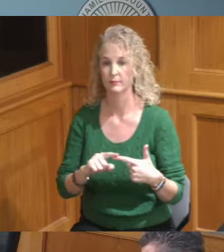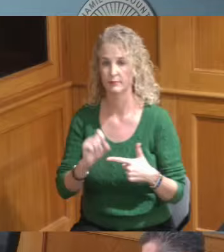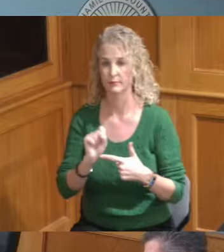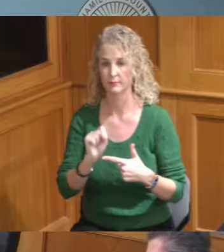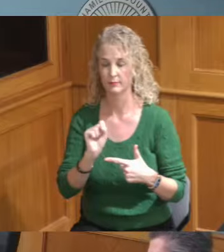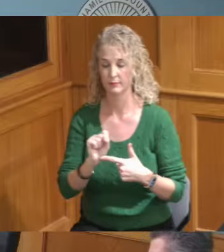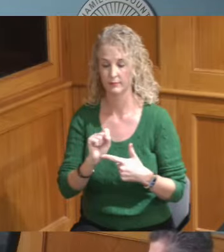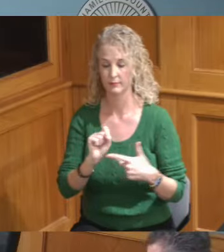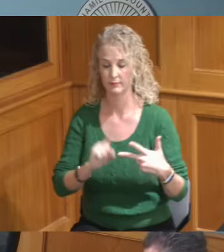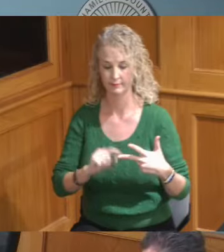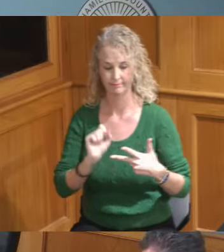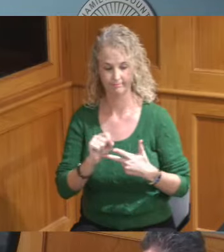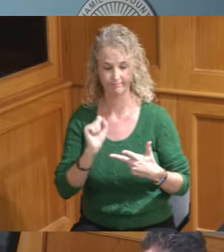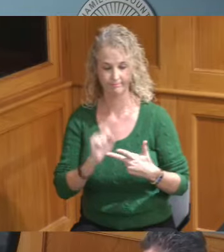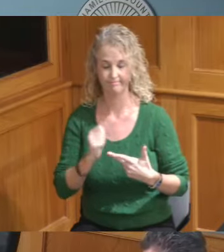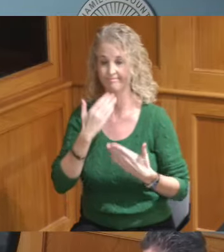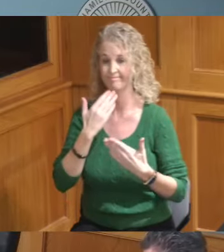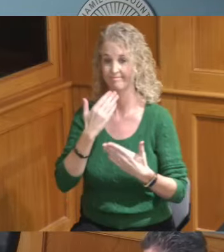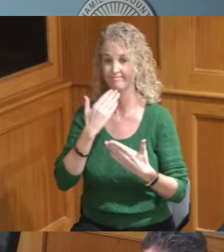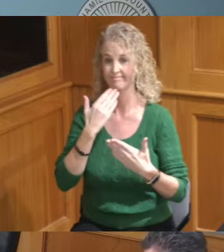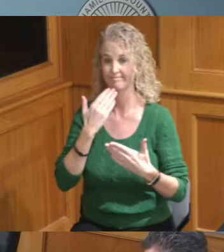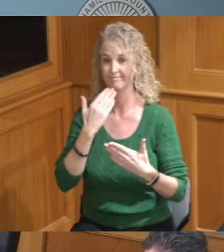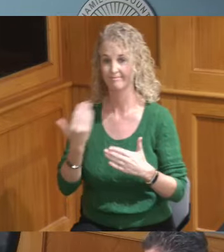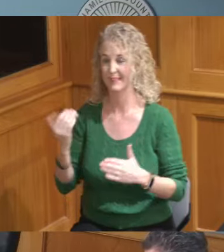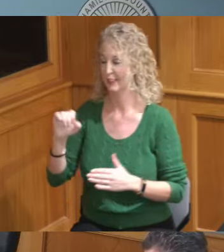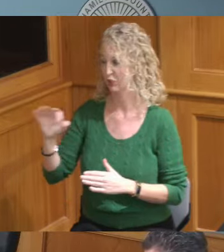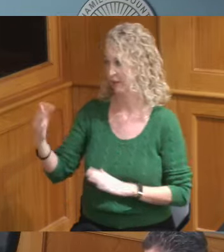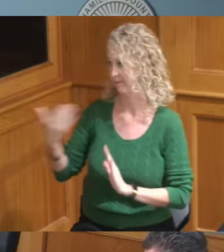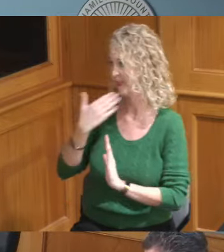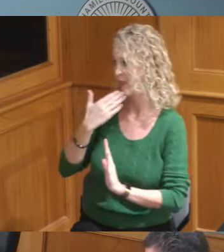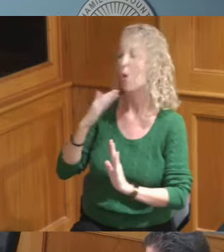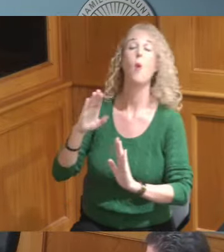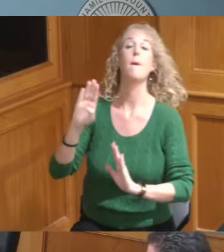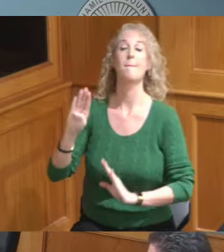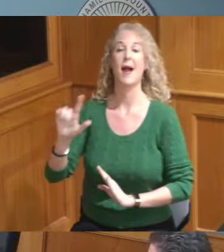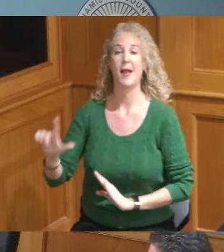Commissioner Reece. Yes. Thank you. Thank you again, Jeff. Commission. Oh, and by leave 11.